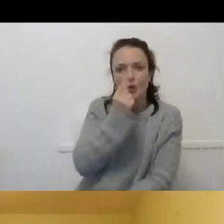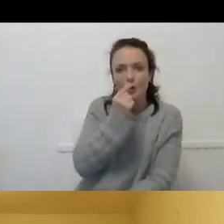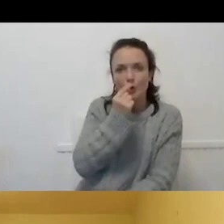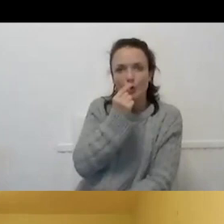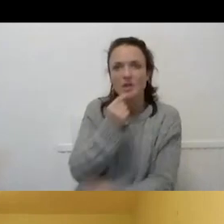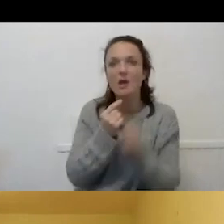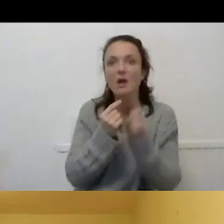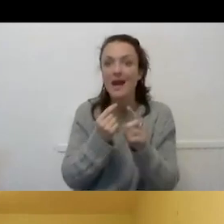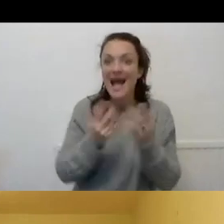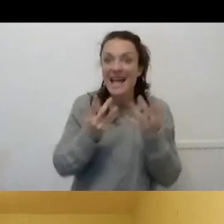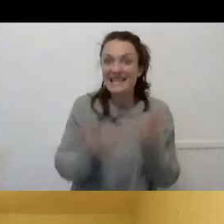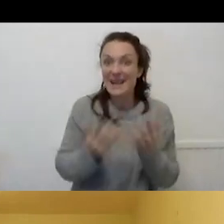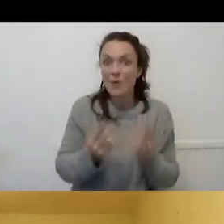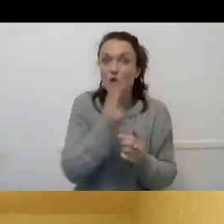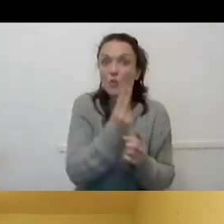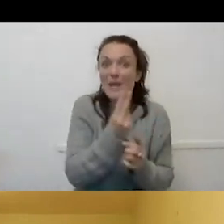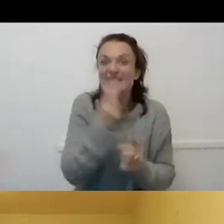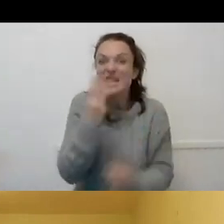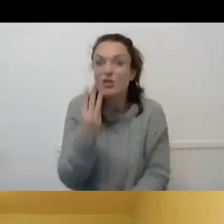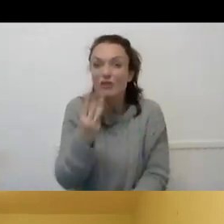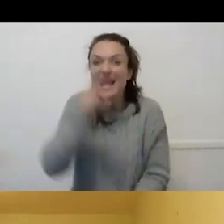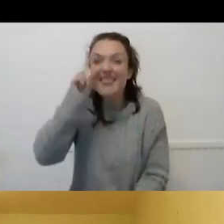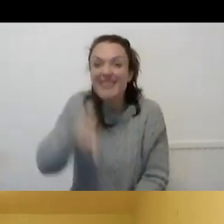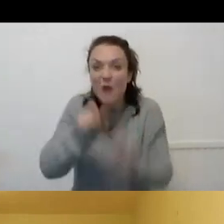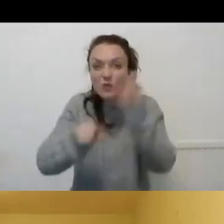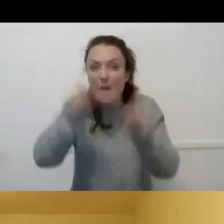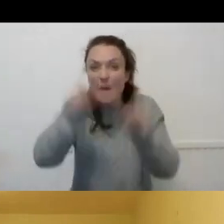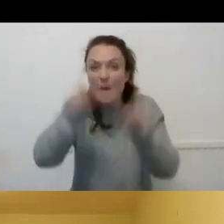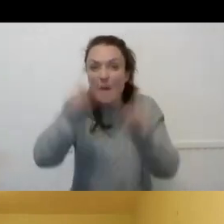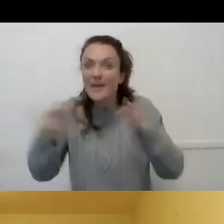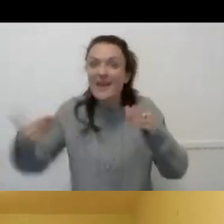who have volunteered to take part in the vaccine study. And some of them have been